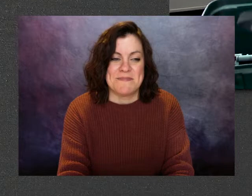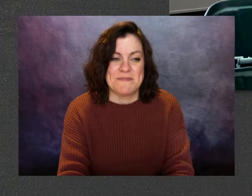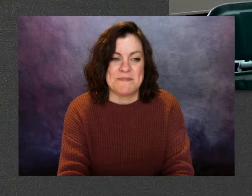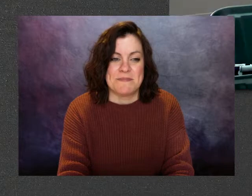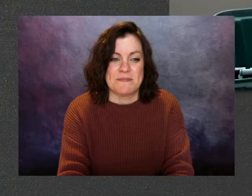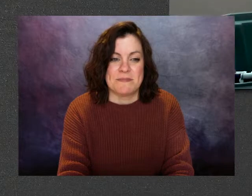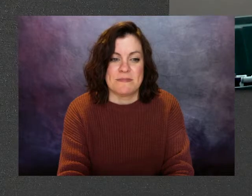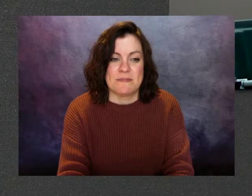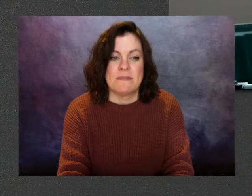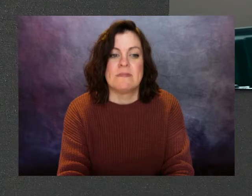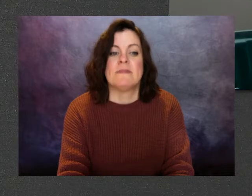Brush.